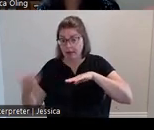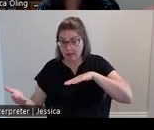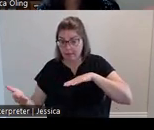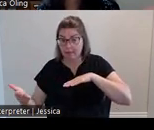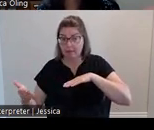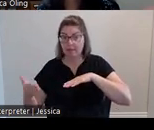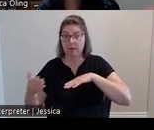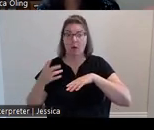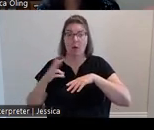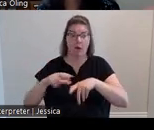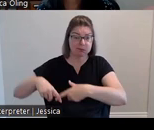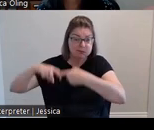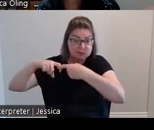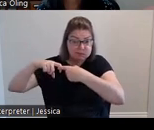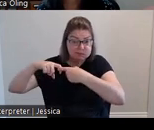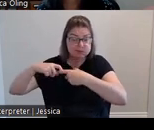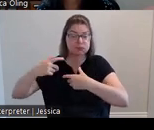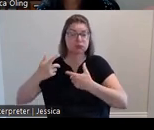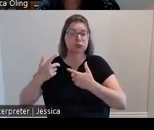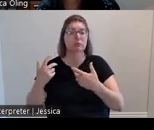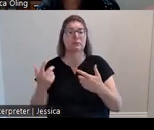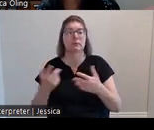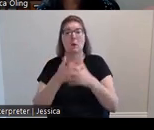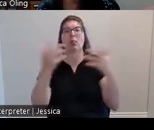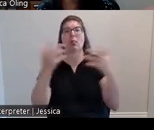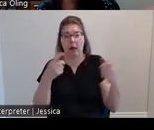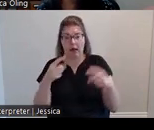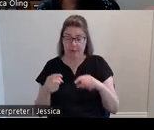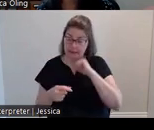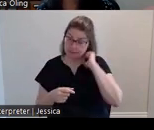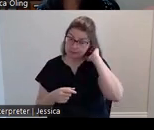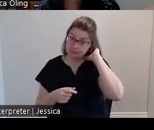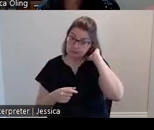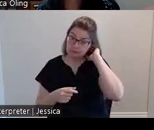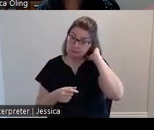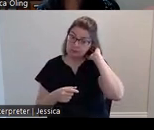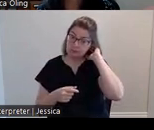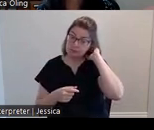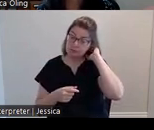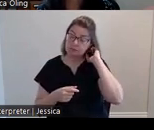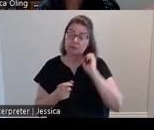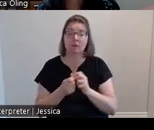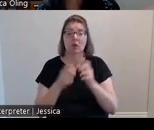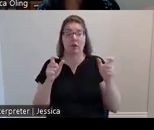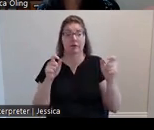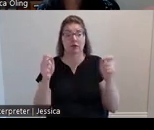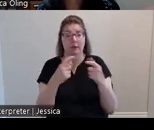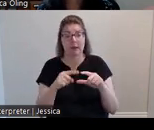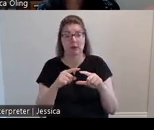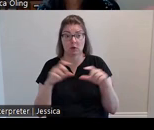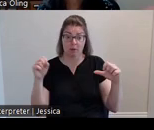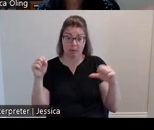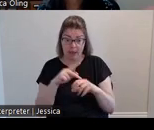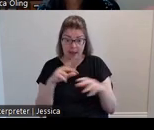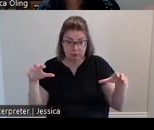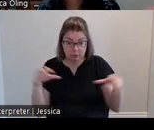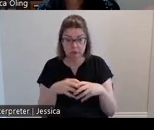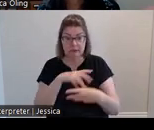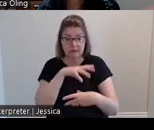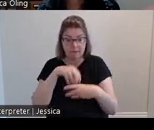So there was a lot going on and there was a lot of turnover so getting people back into the cohort to be active members was something that was important.